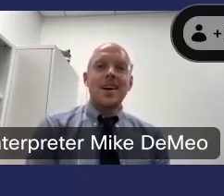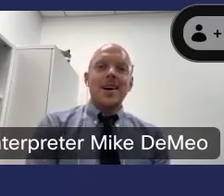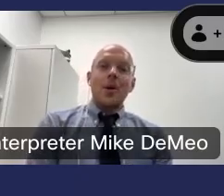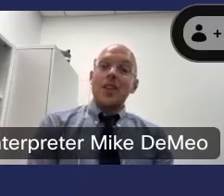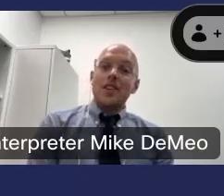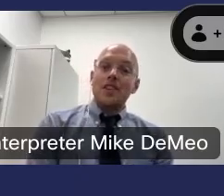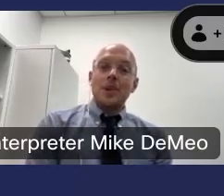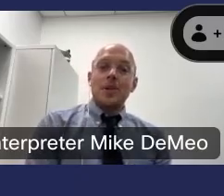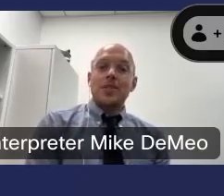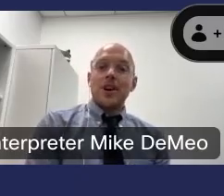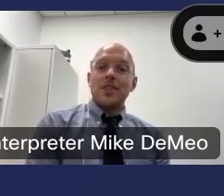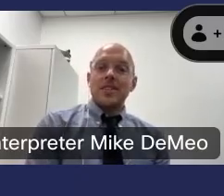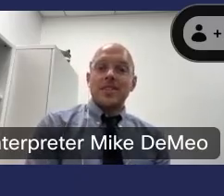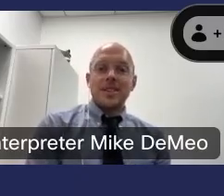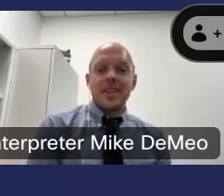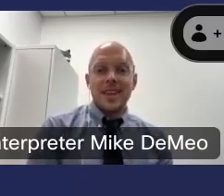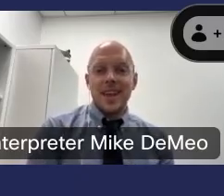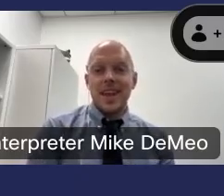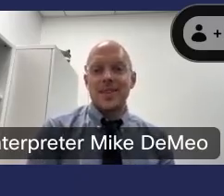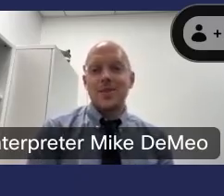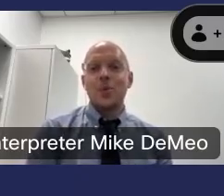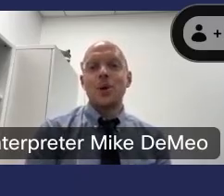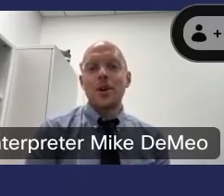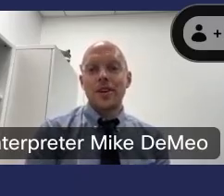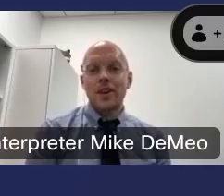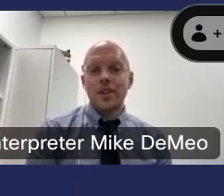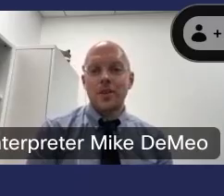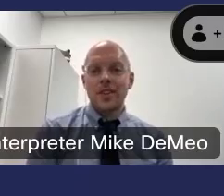within the Disability Rights Office, and we work very closely